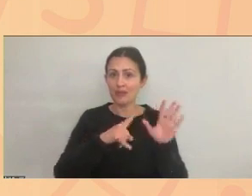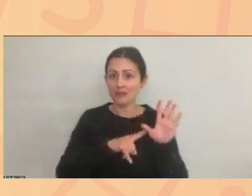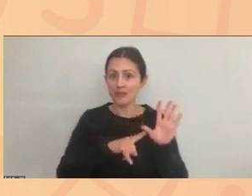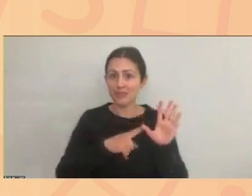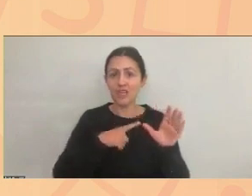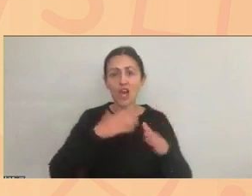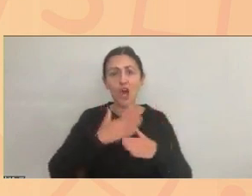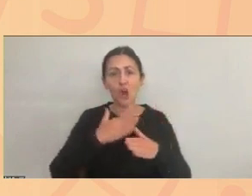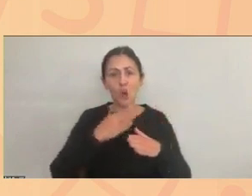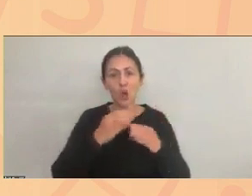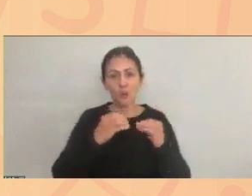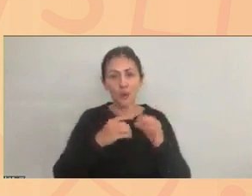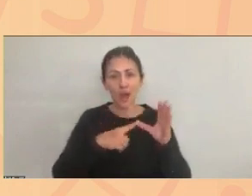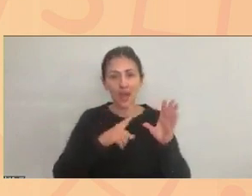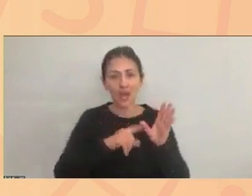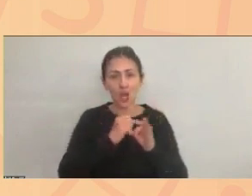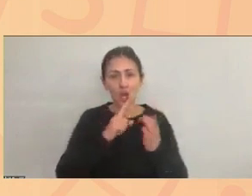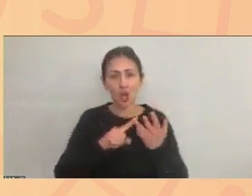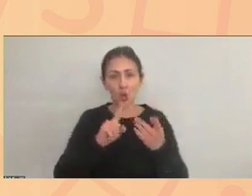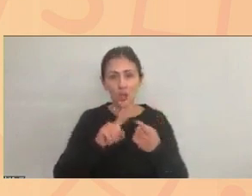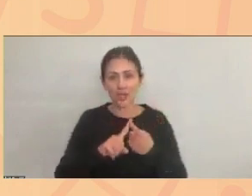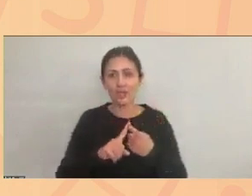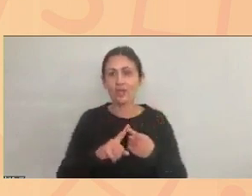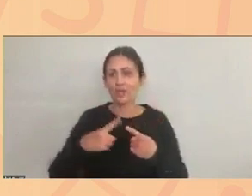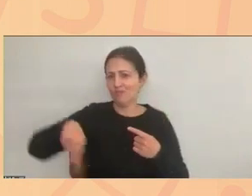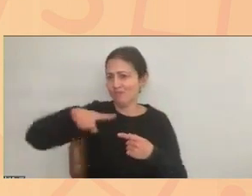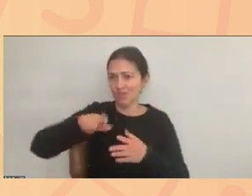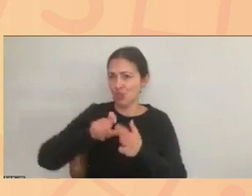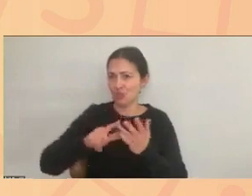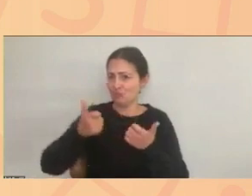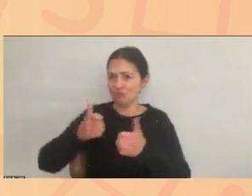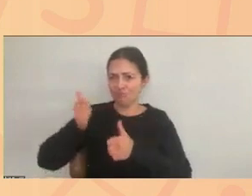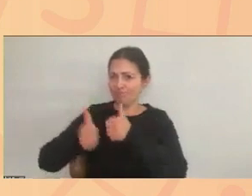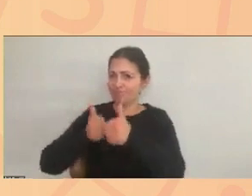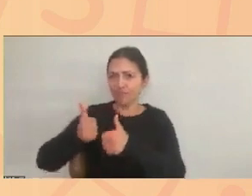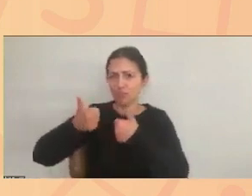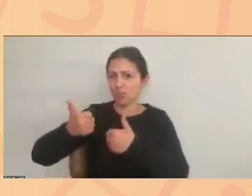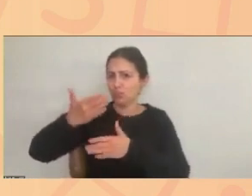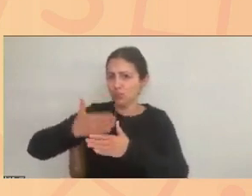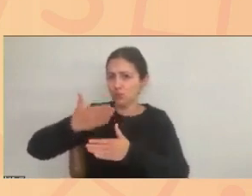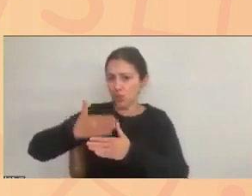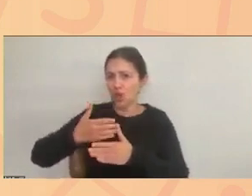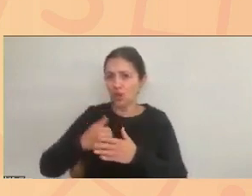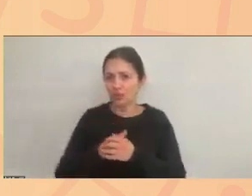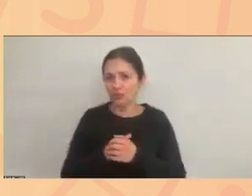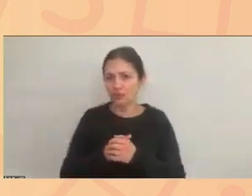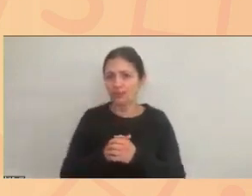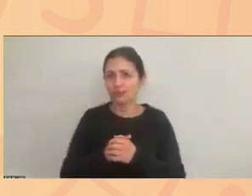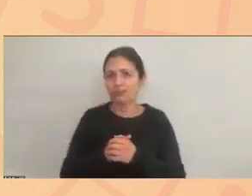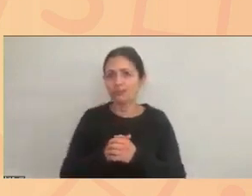who's doing a magnificent job in passing down our language